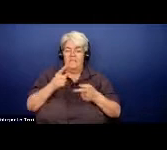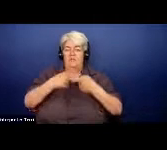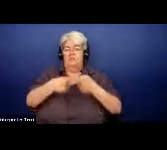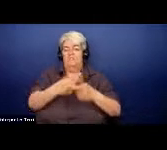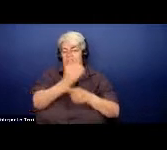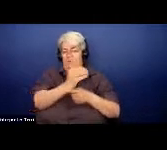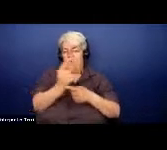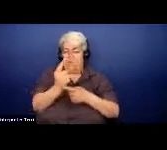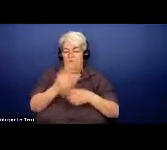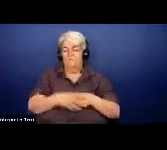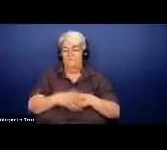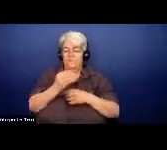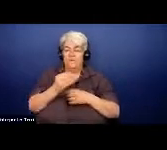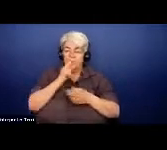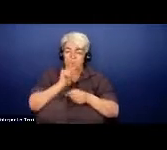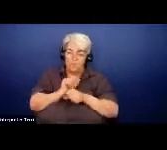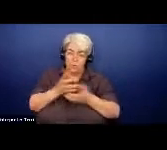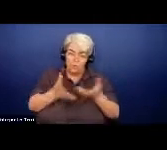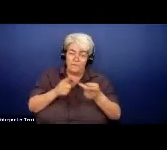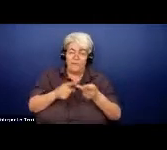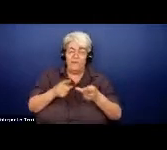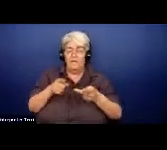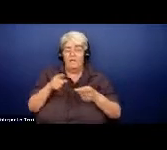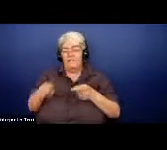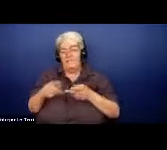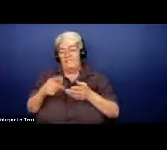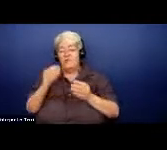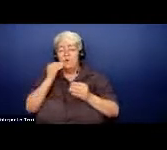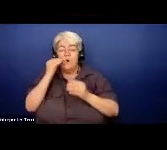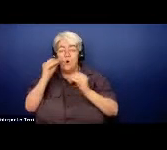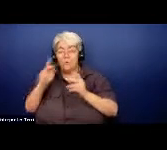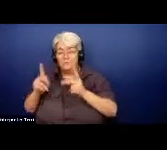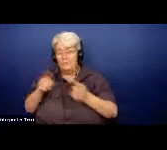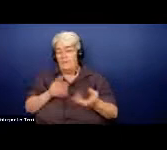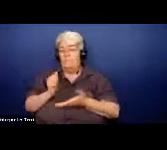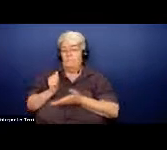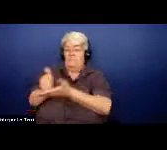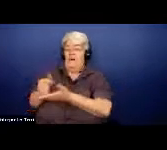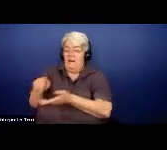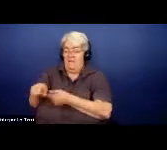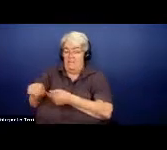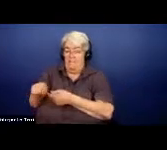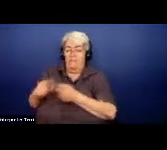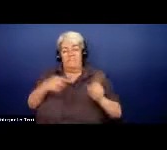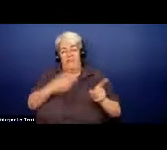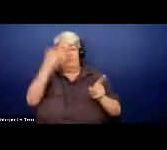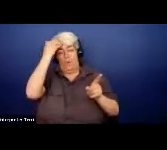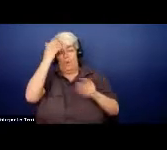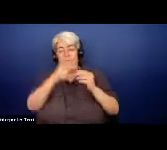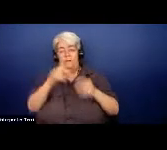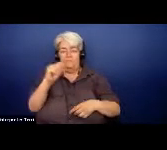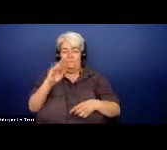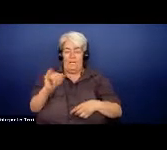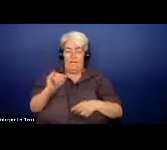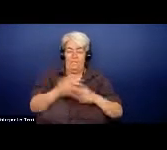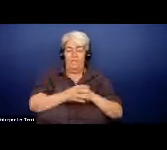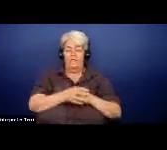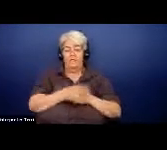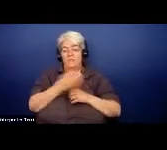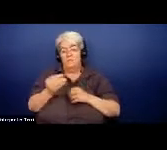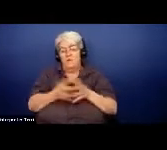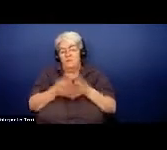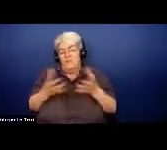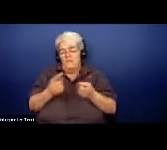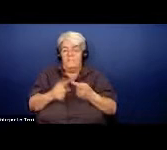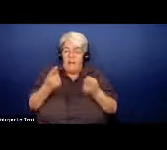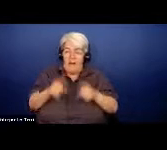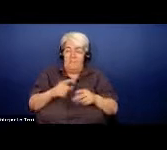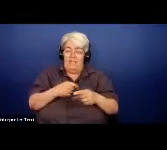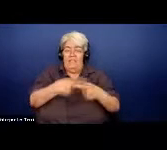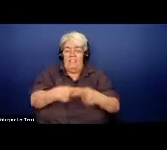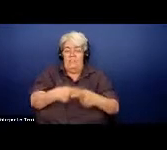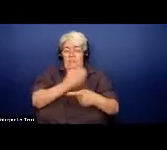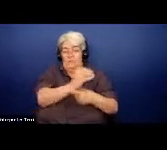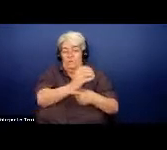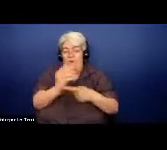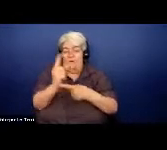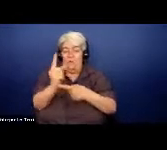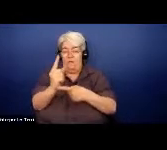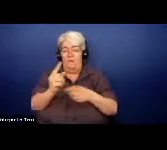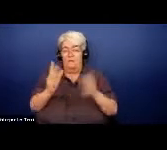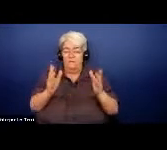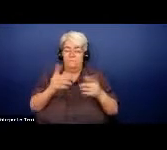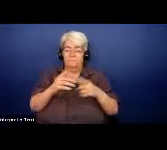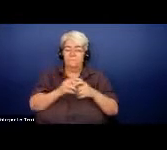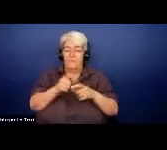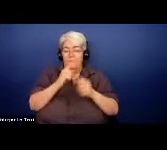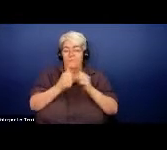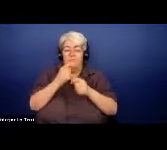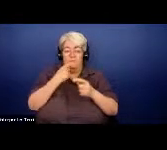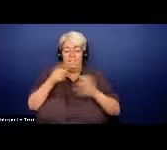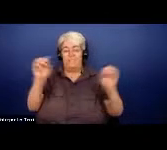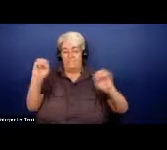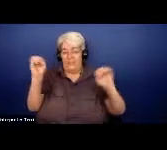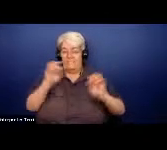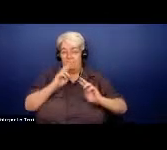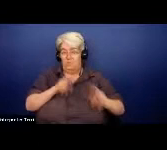homeless providers and making sure they have injury around brain injuries. I always look